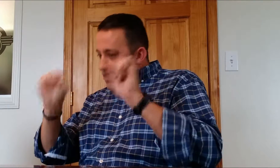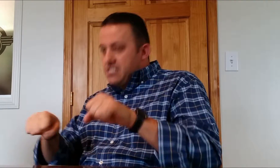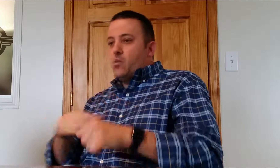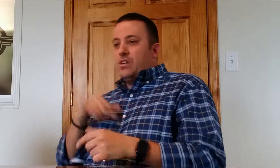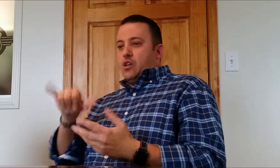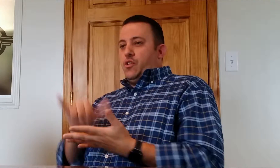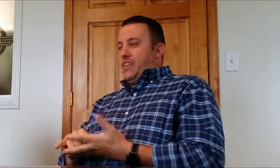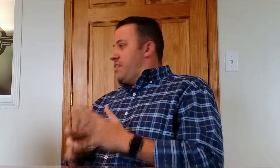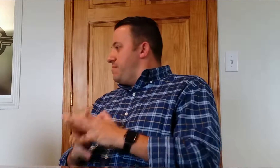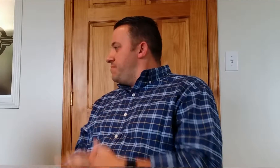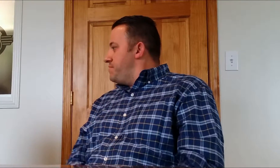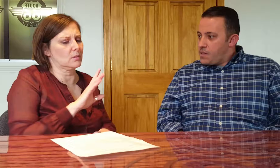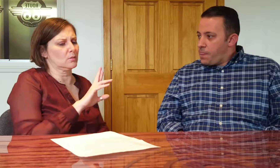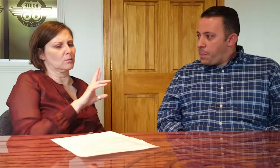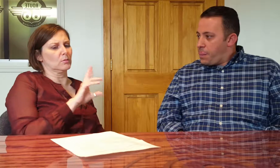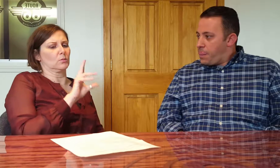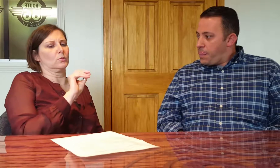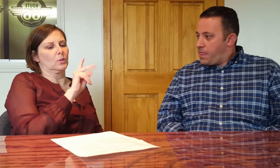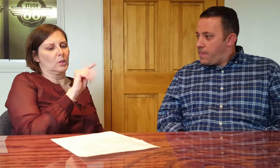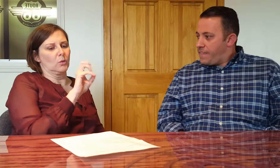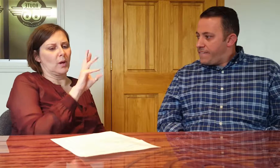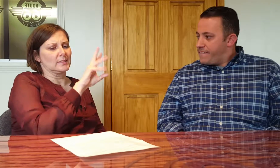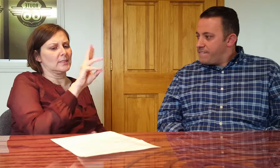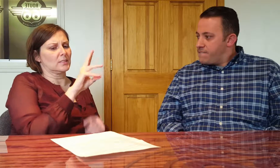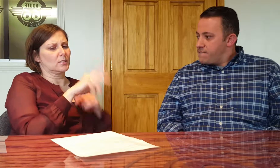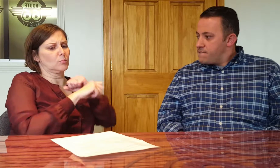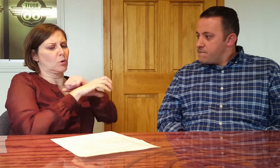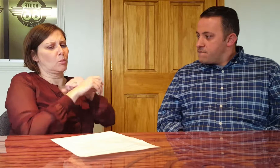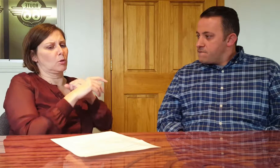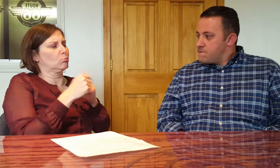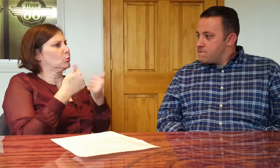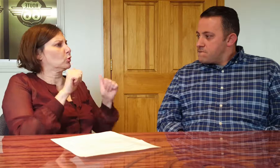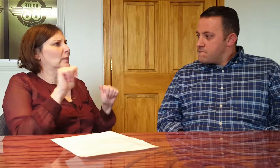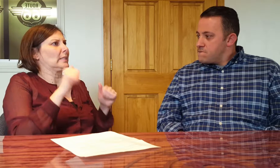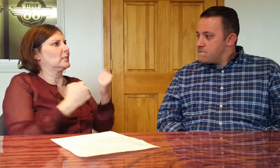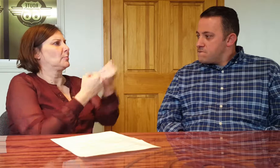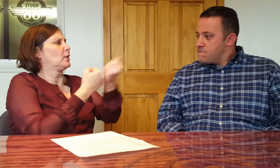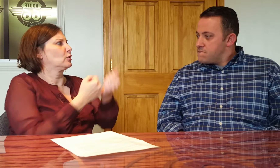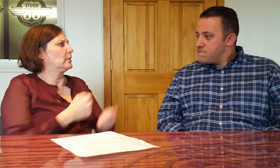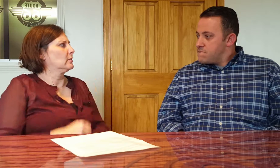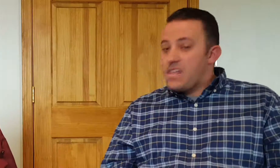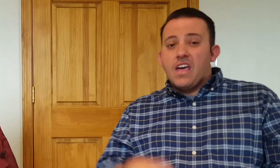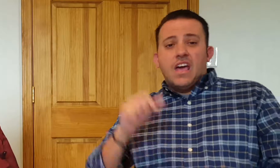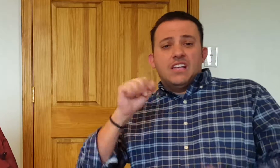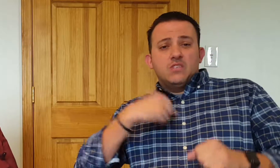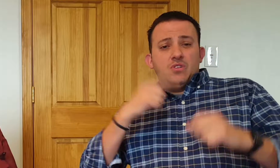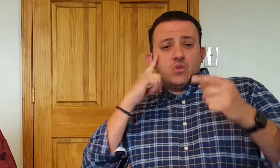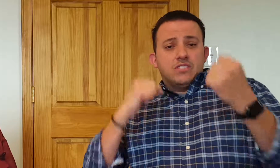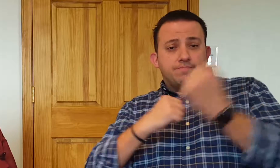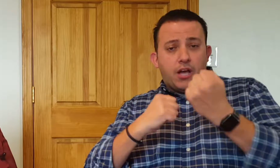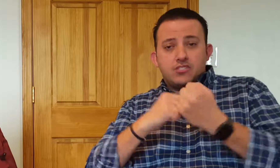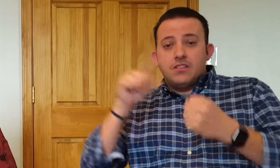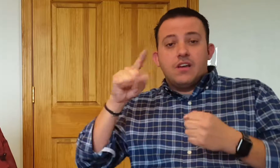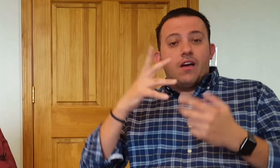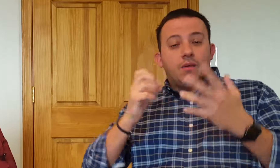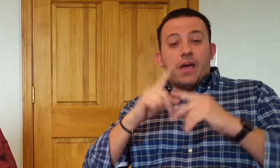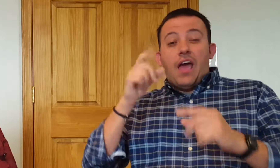we do the work of shipping it for you. We can definitely help with that. Does Route 66 Promotions sponsor anyone or anything? Route 66 does sponsor.